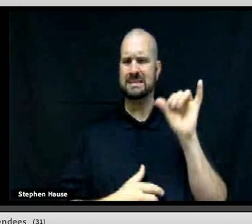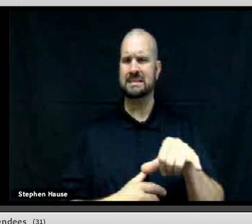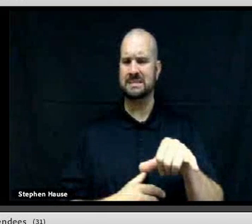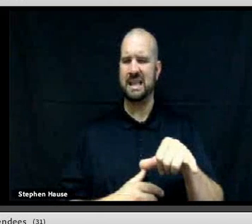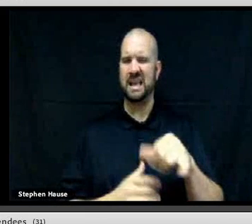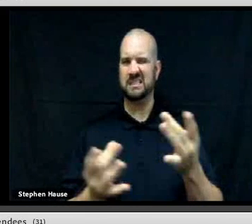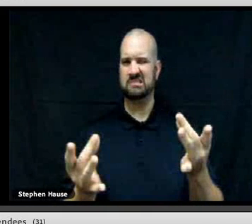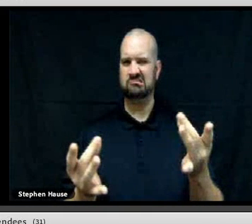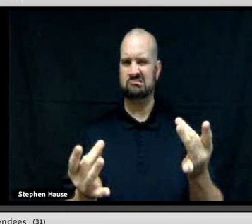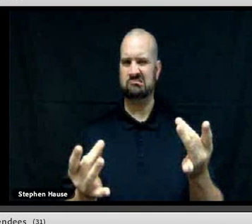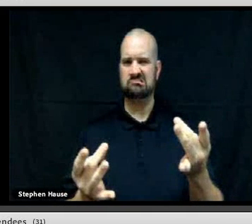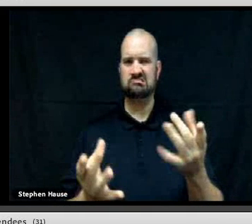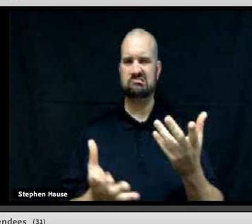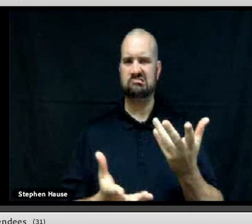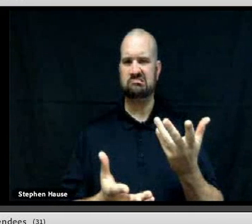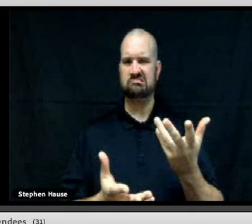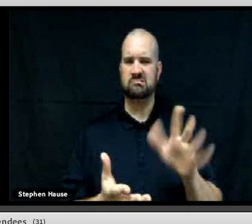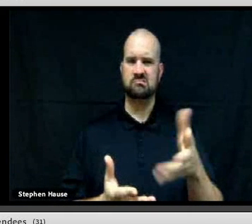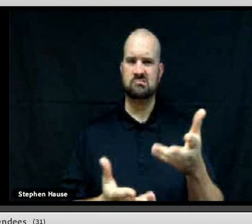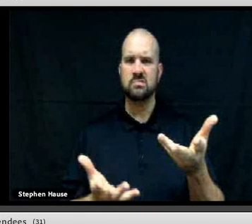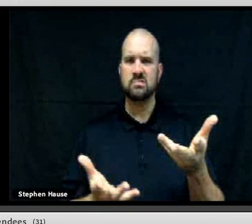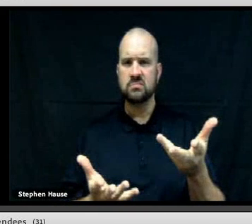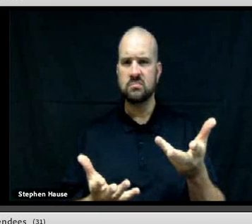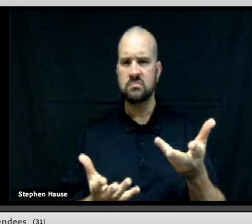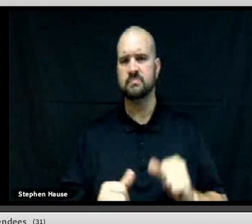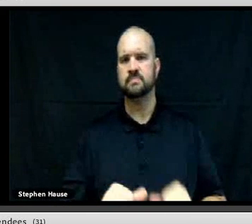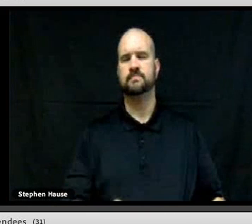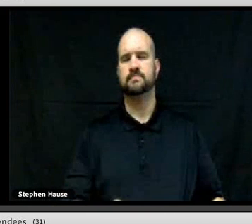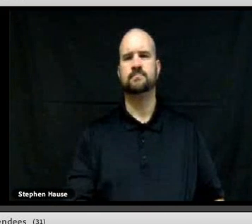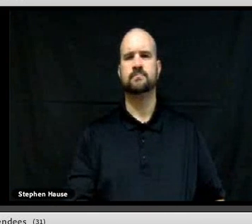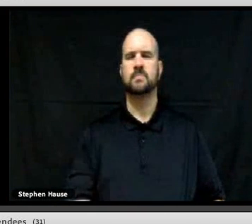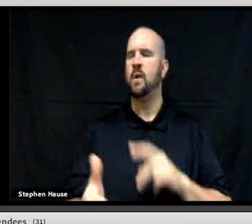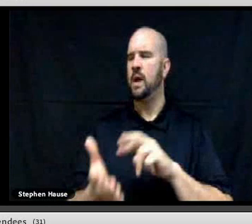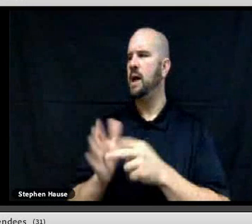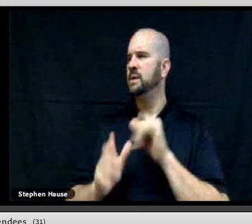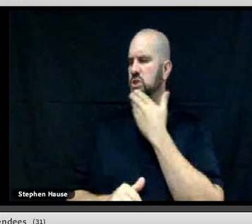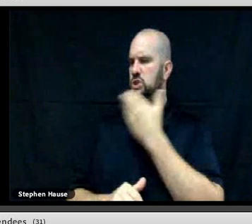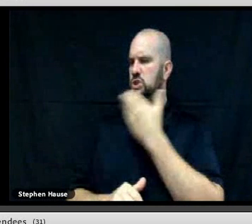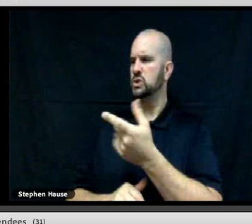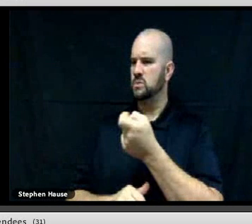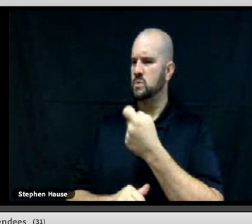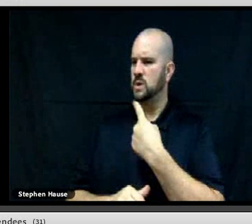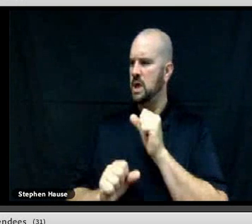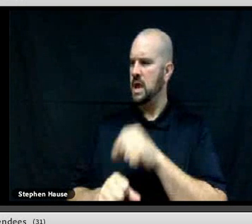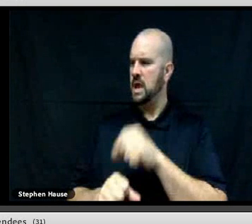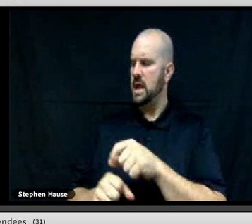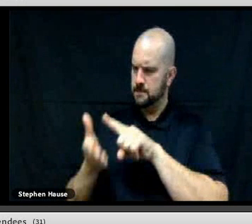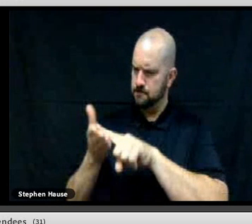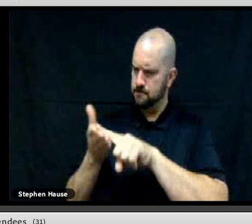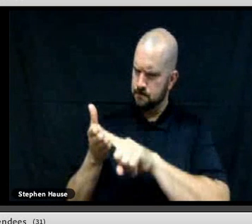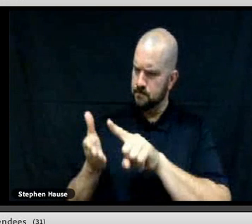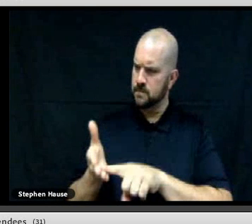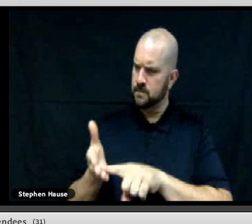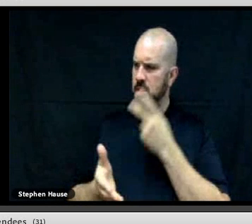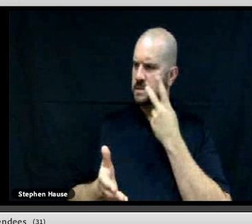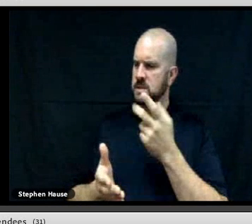Zayas-Ruiz: I mean, that's a really good question. I can definitely look into that and get back to you. Joanne: Yeah, I'm just curious, um, if --